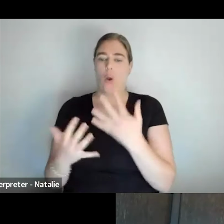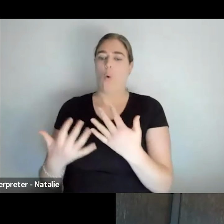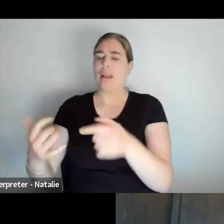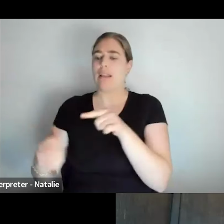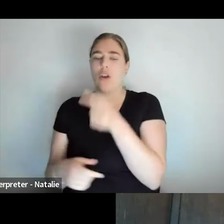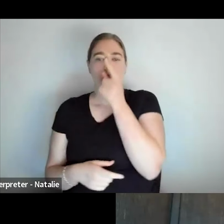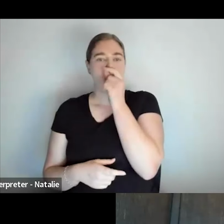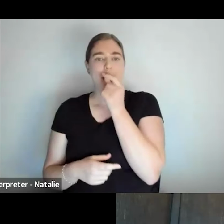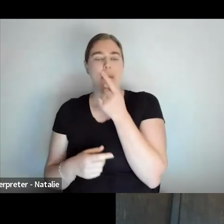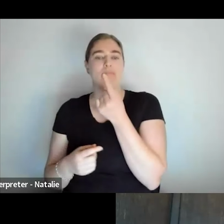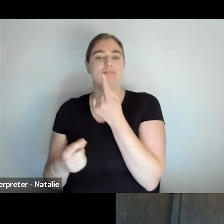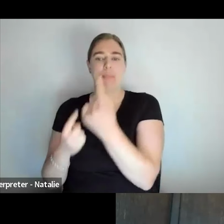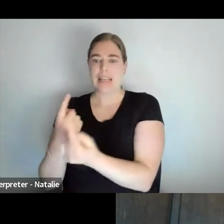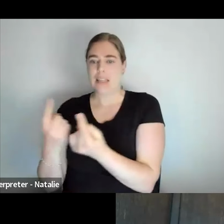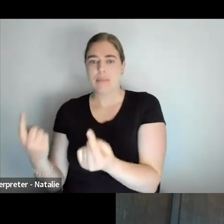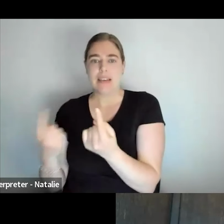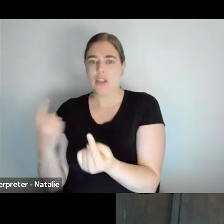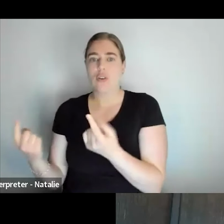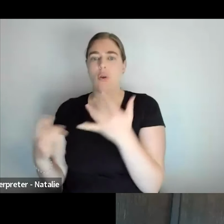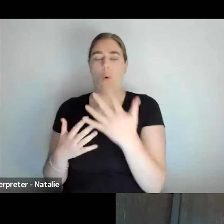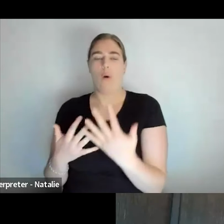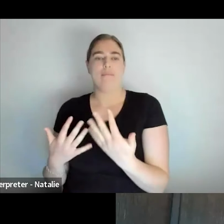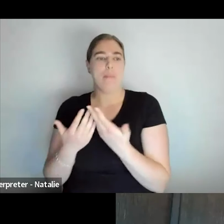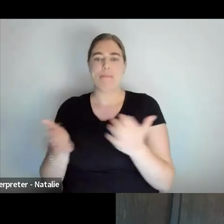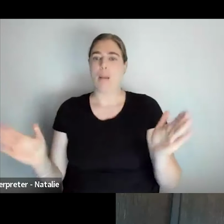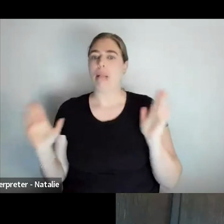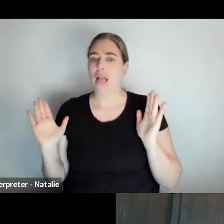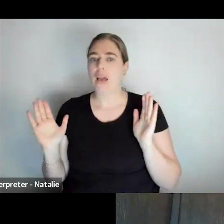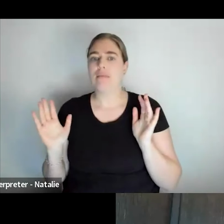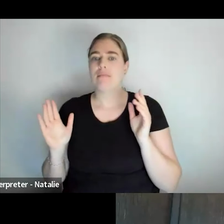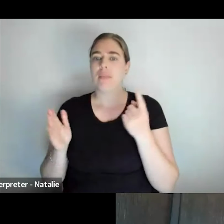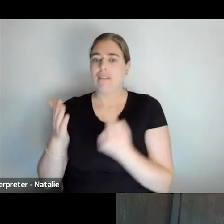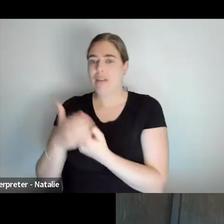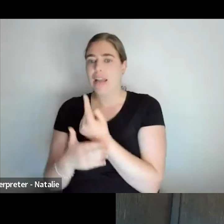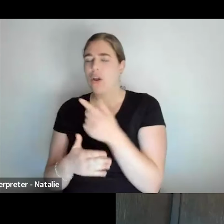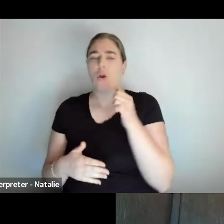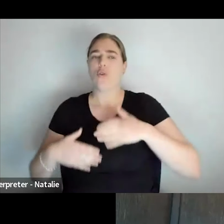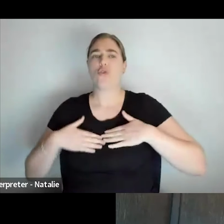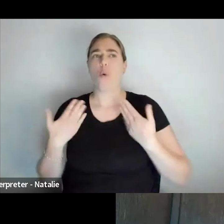or an exhibition. We are trying to be - to not be prescriptive, that it is someone sitting